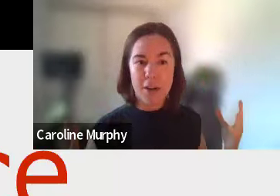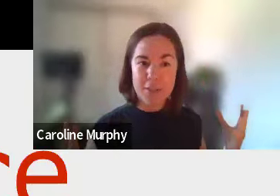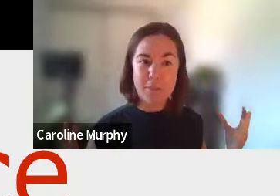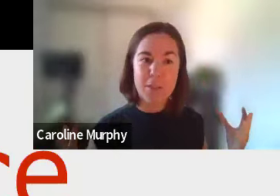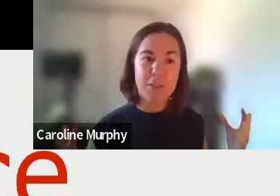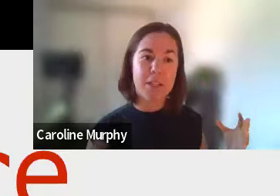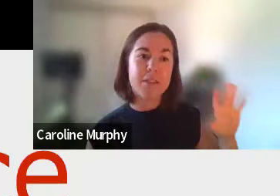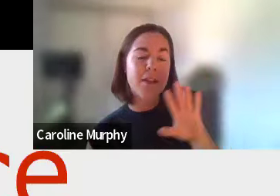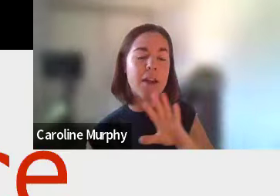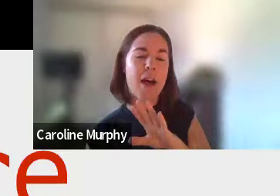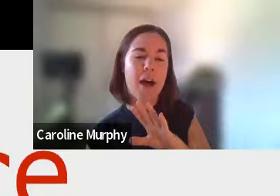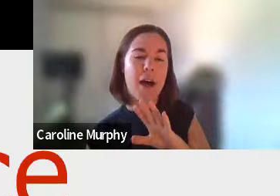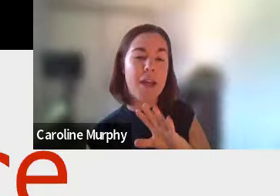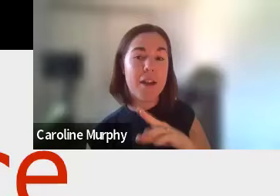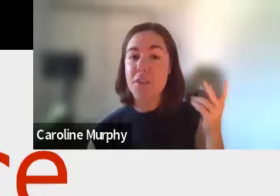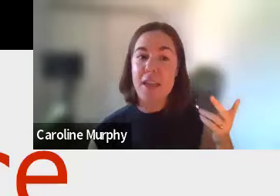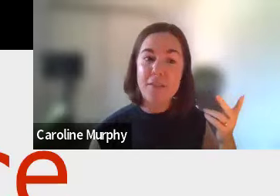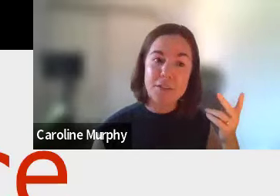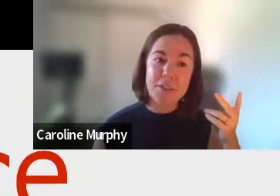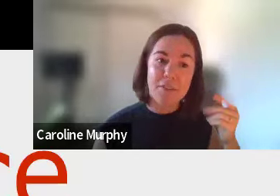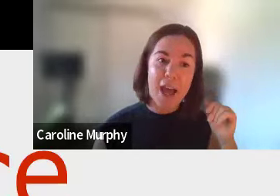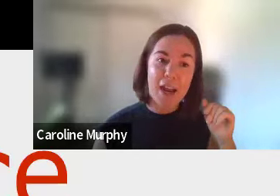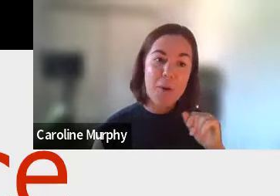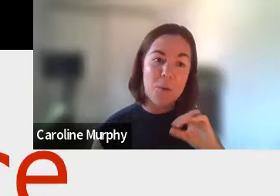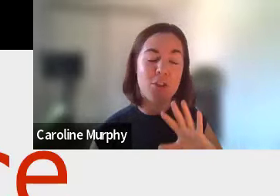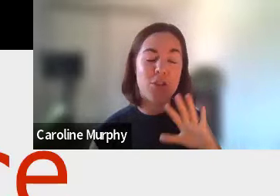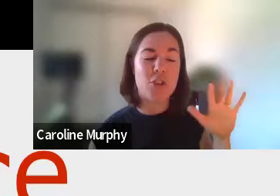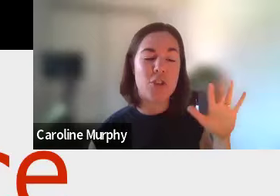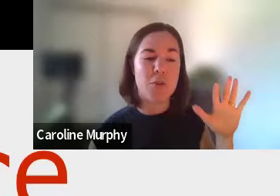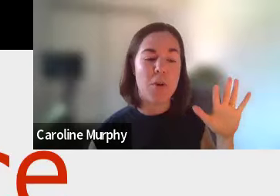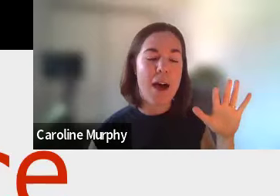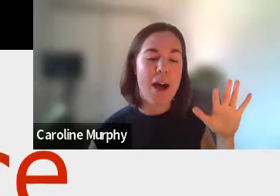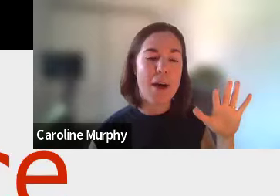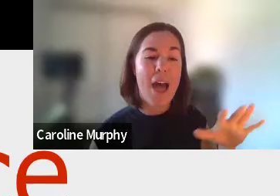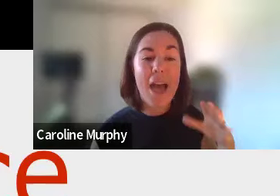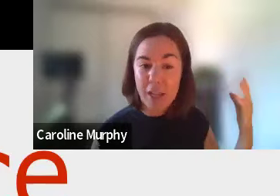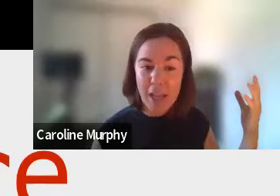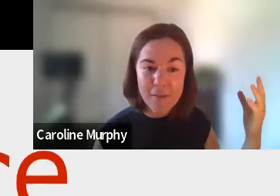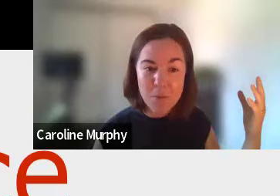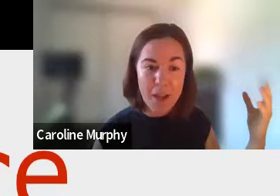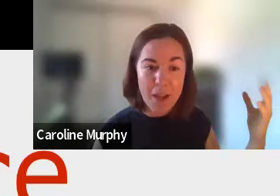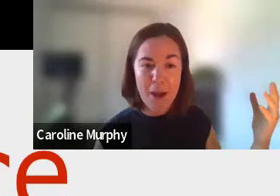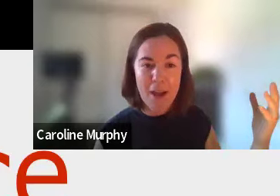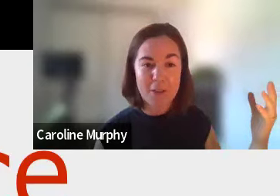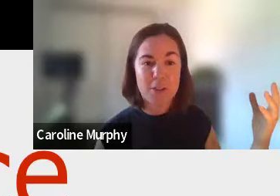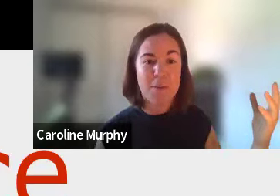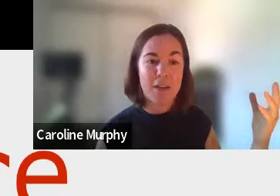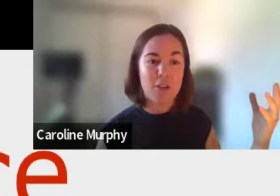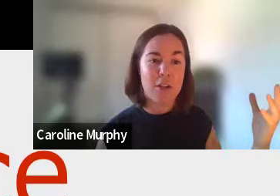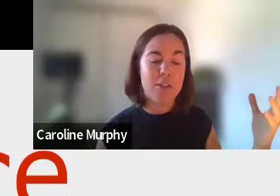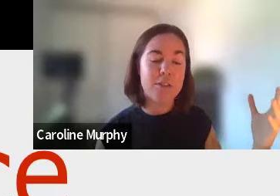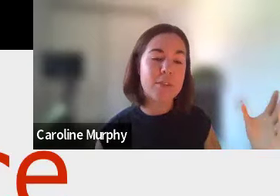are some solutions. Also, the inverse of that. I worked to educate wildlife biologist and managers